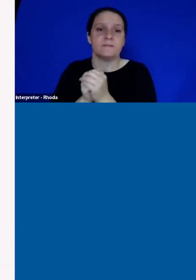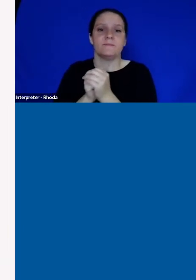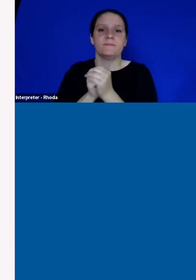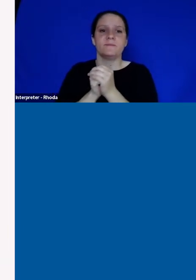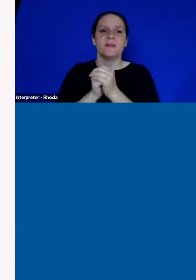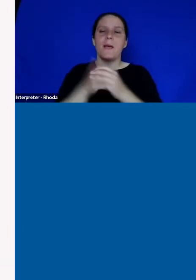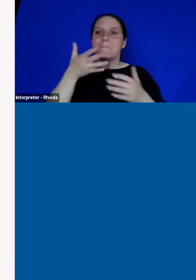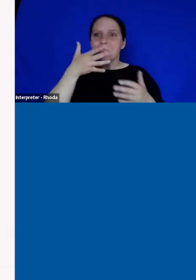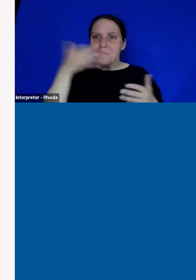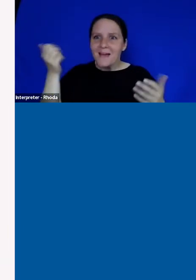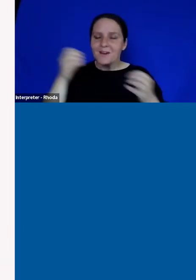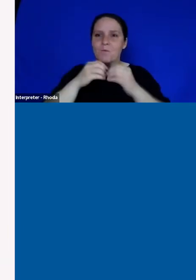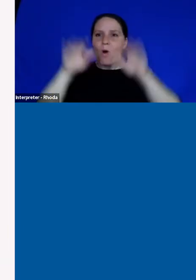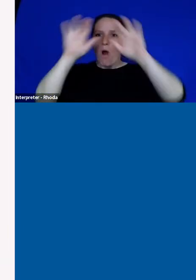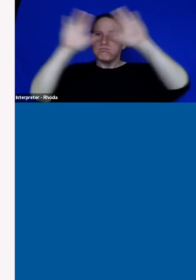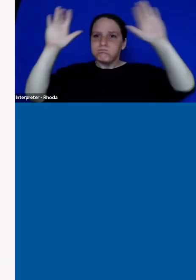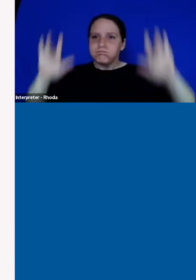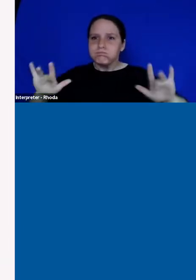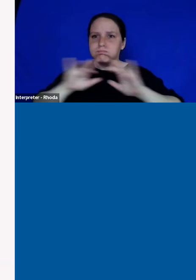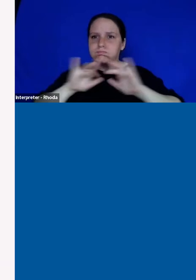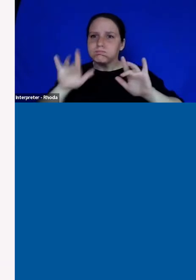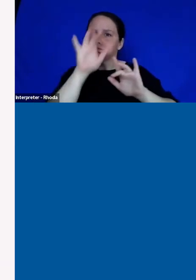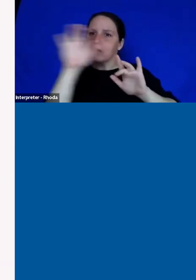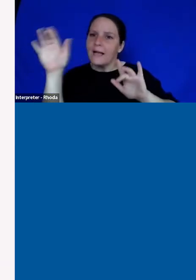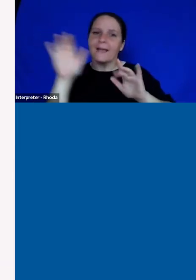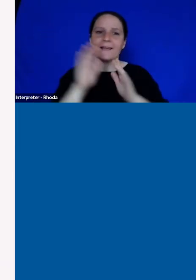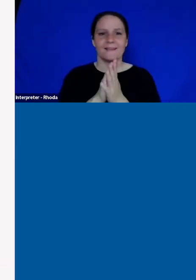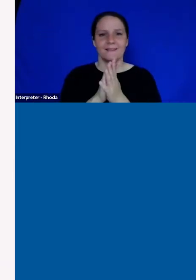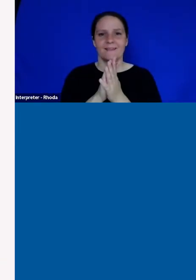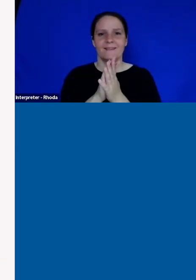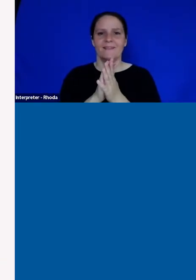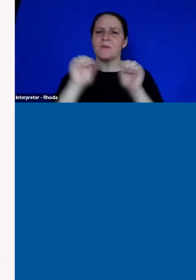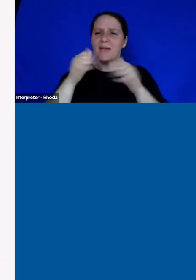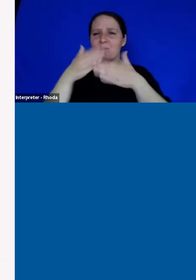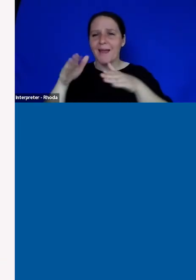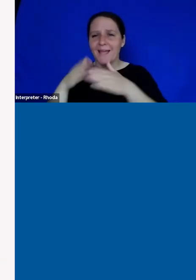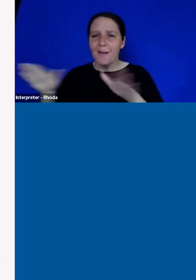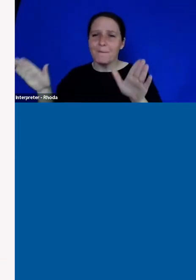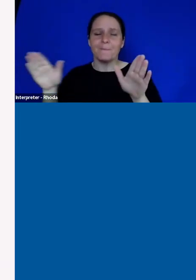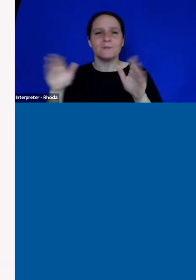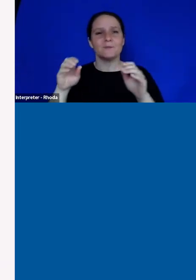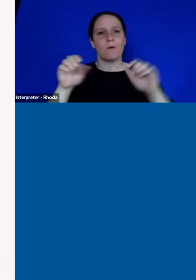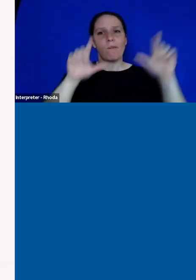and don't be afraid to explore. If you're gonna play with something, play with one element, not the entire post.